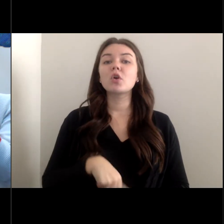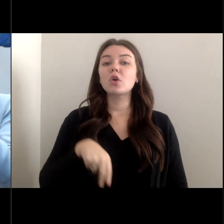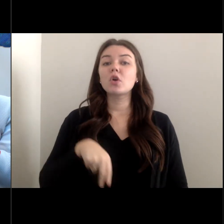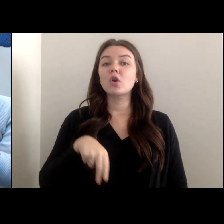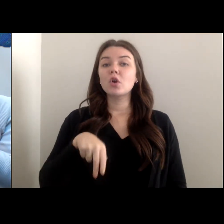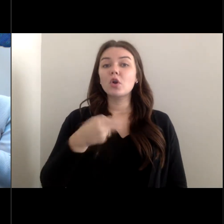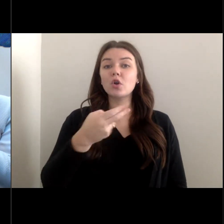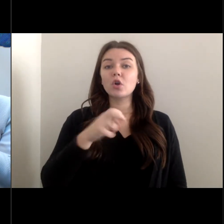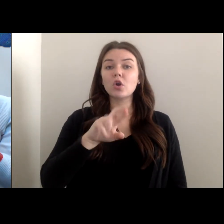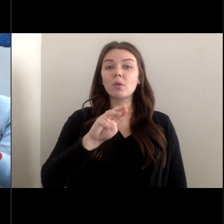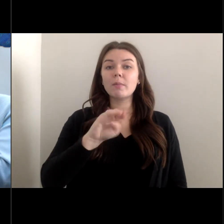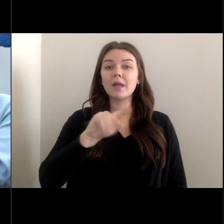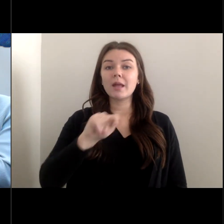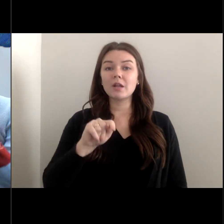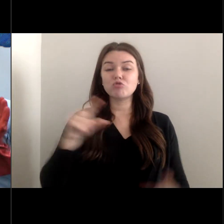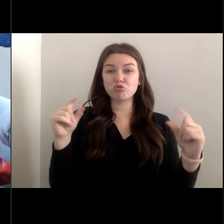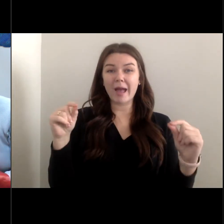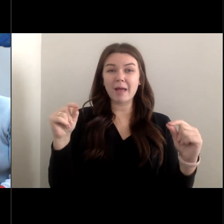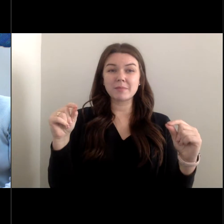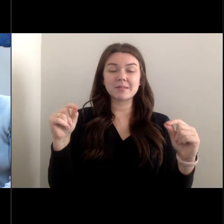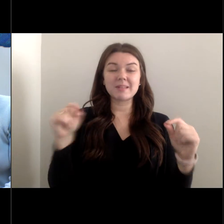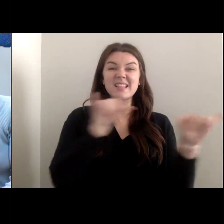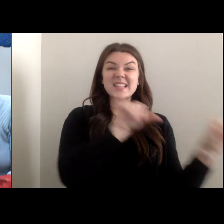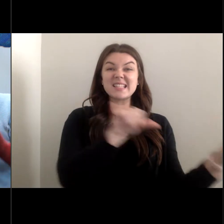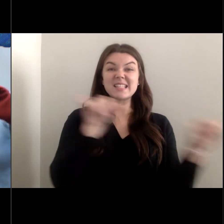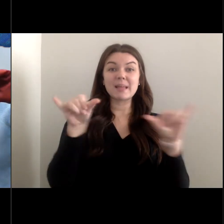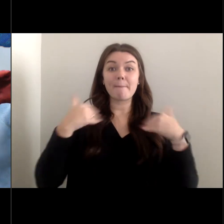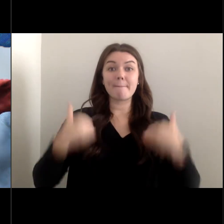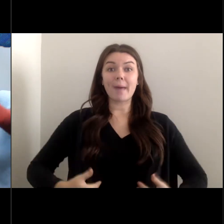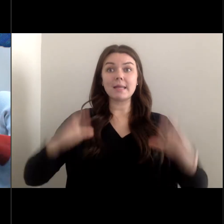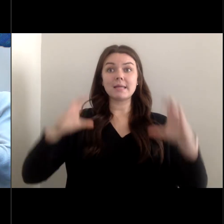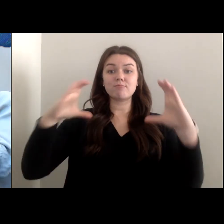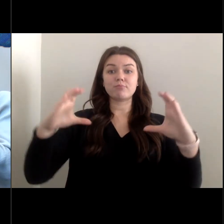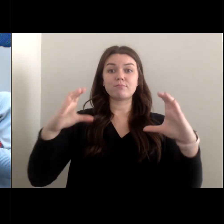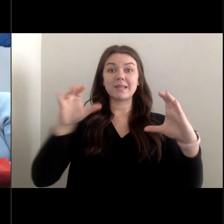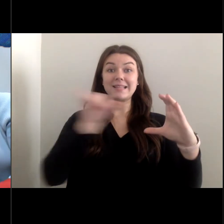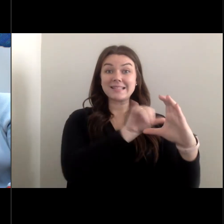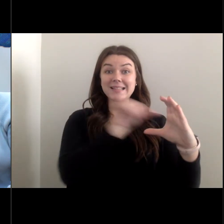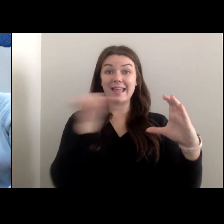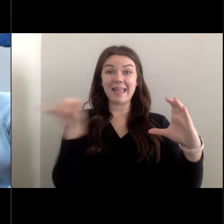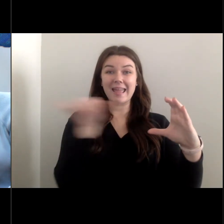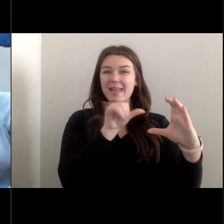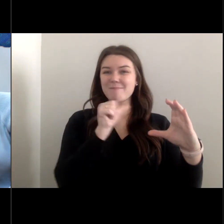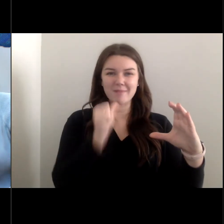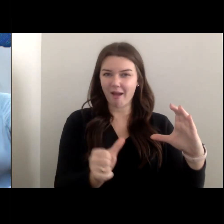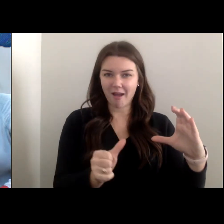They're not symmetrical on, same on both sides of their body because they have to be able to hold themselves in that spirally, snail shell.